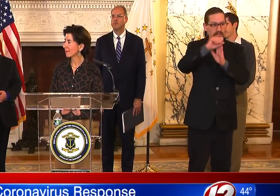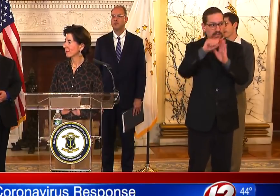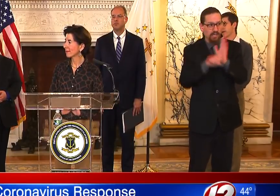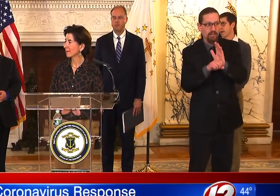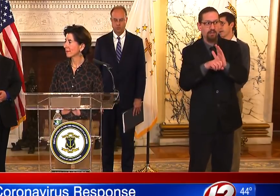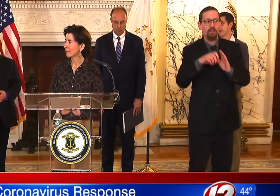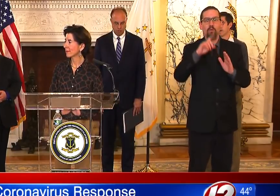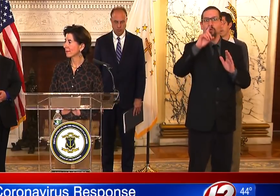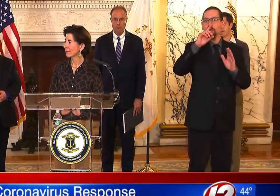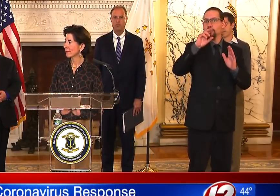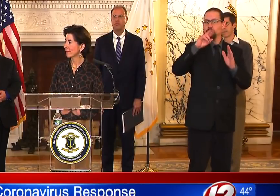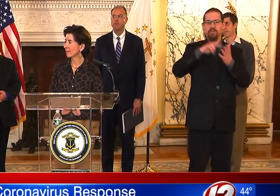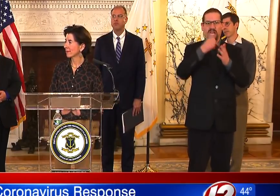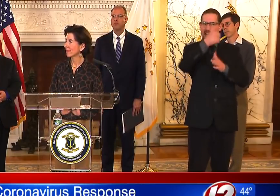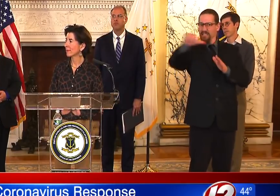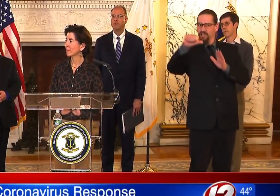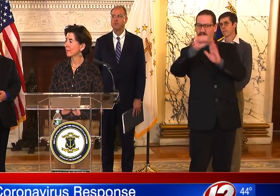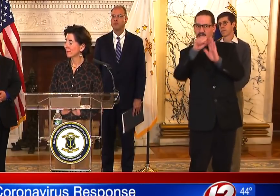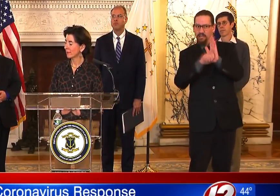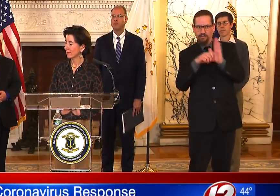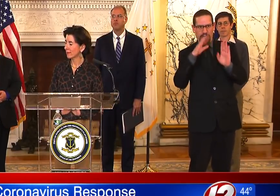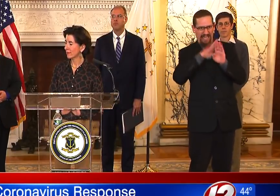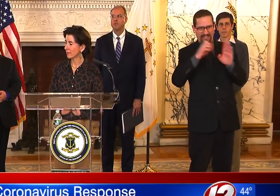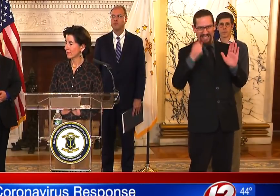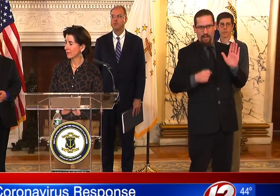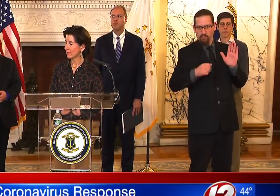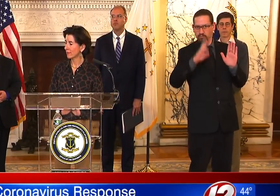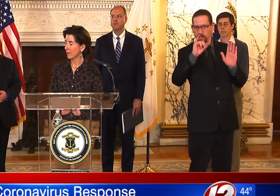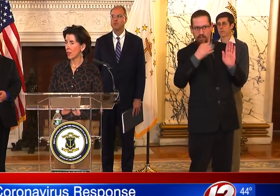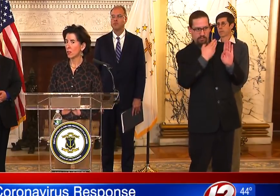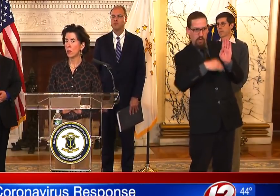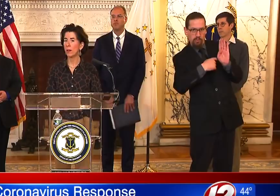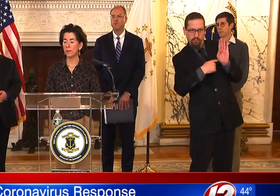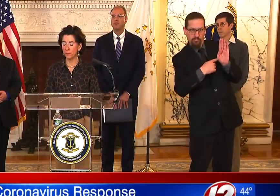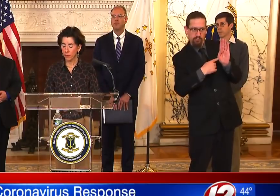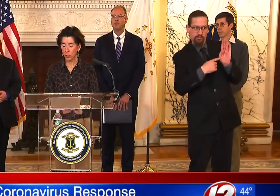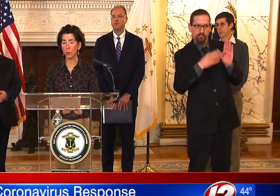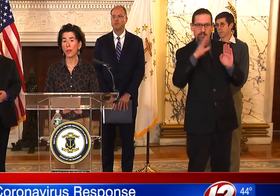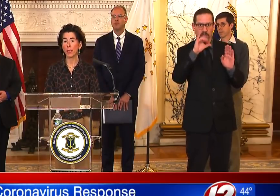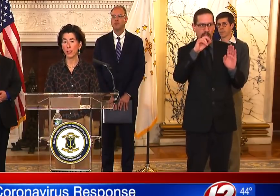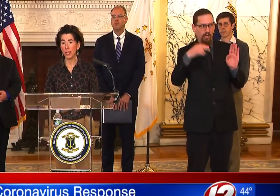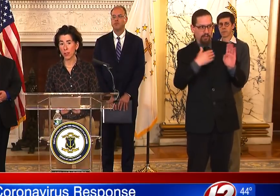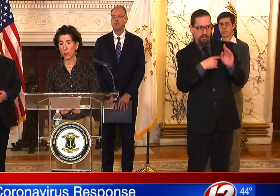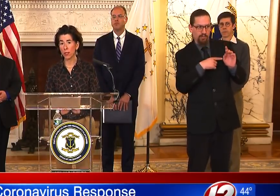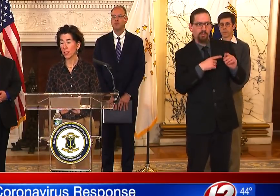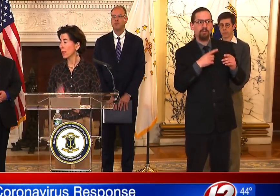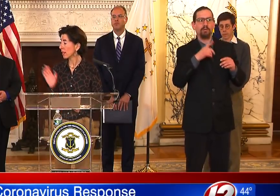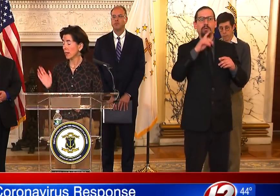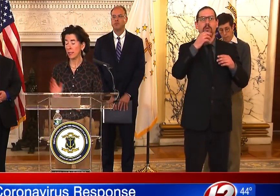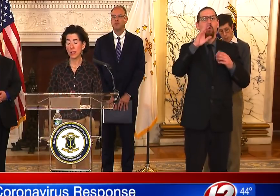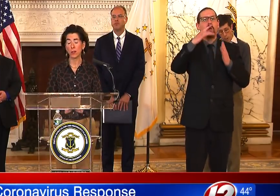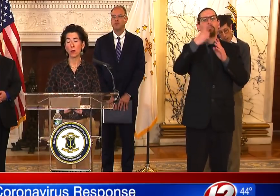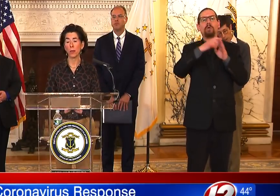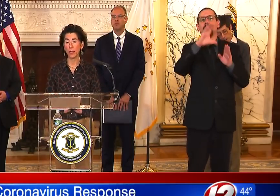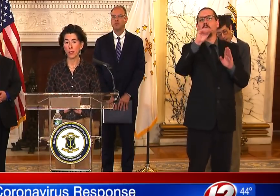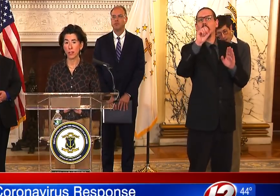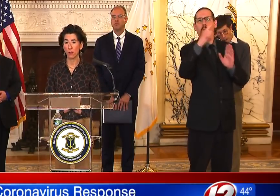JUST TO BE CLEAR, WILL ALL CARS WITH OUT-OF-STATE PLATES BE STOPPED AT THE SOUTHERN BORDER? WHICH STORES WERE THE NATIONAL GUARD BE KNOCKING ON AND COASTAL